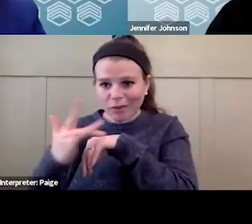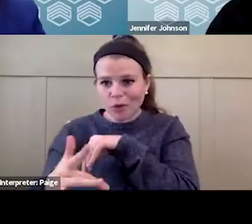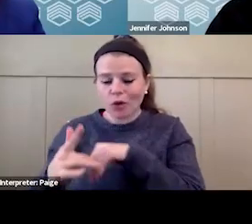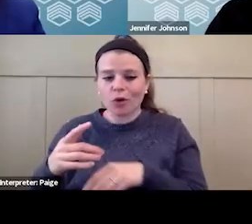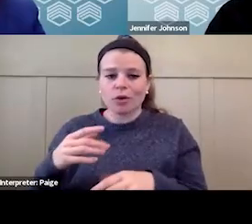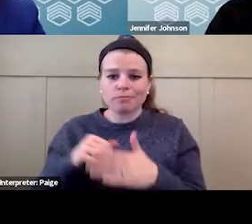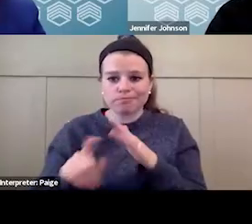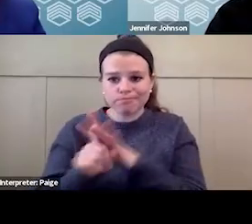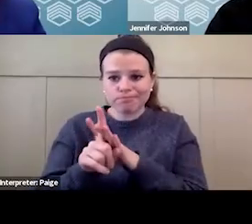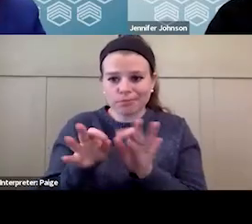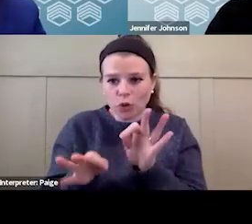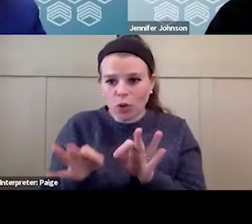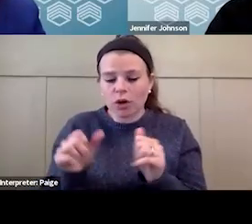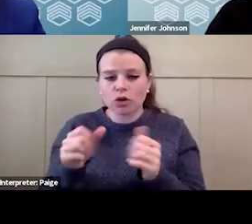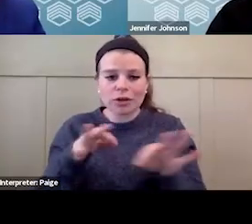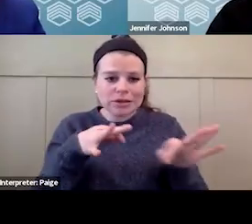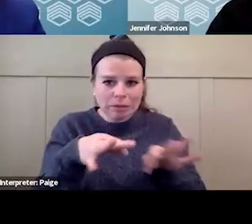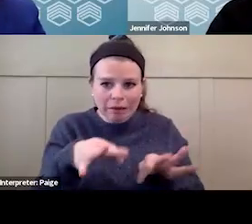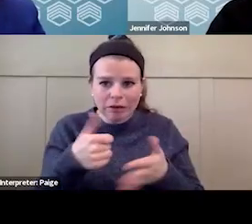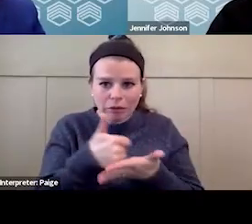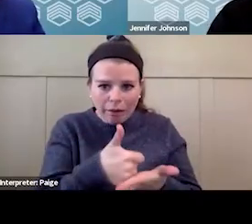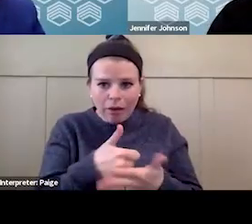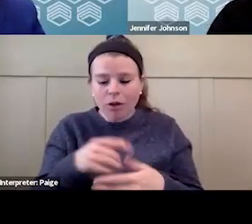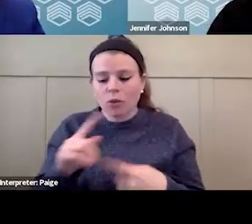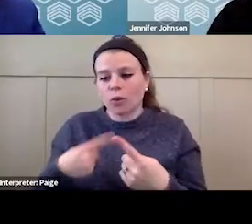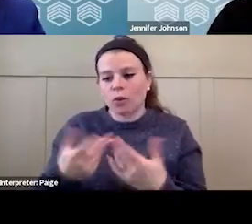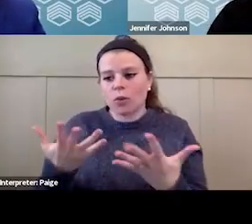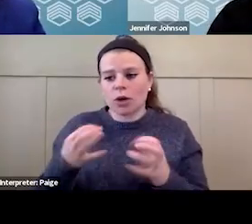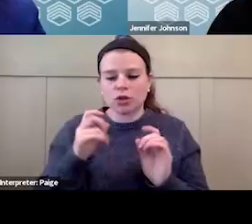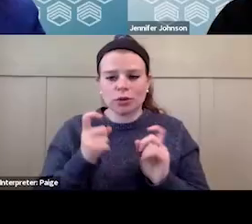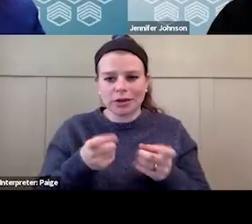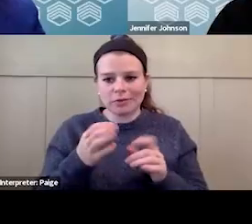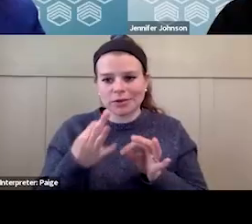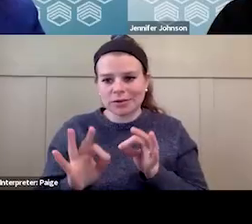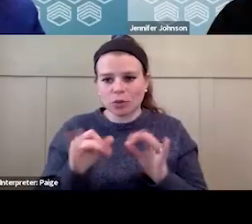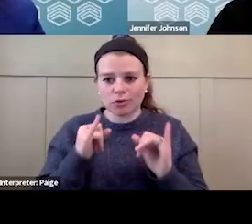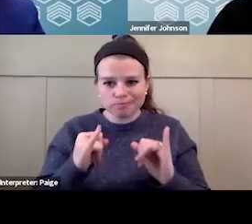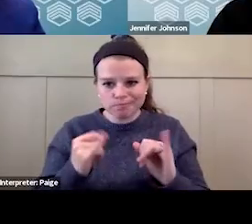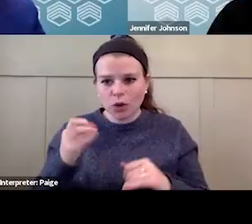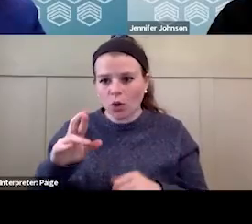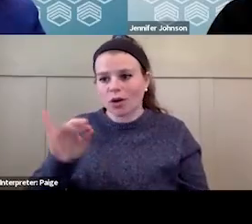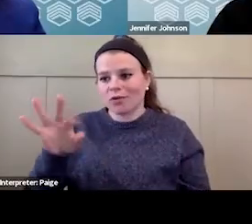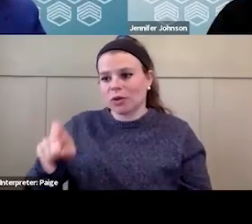assist with, um, when we wanted to provide simple instruction or if we needed forms in different languages.